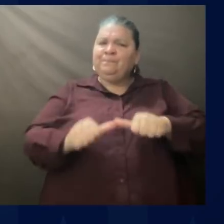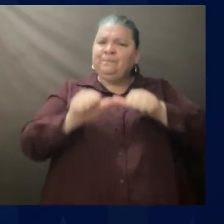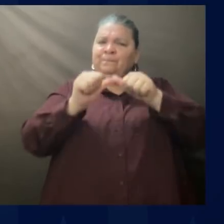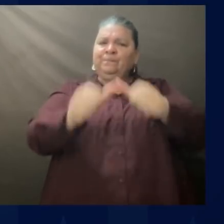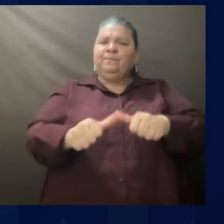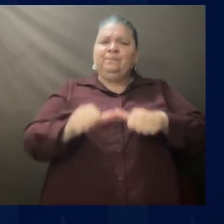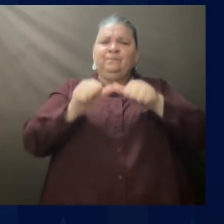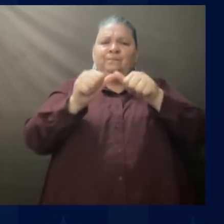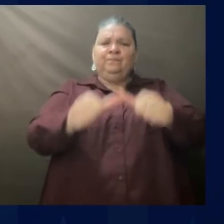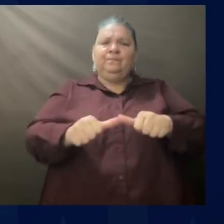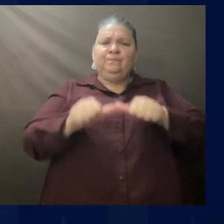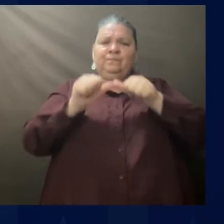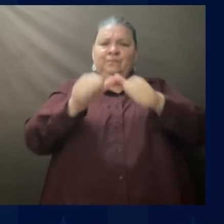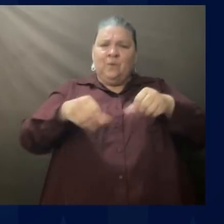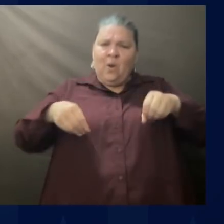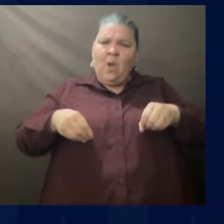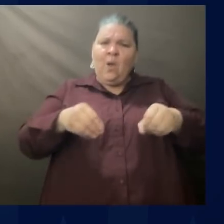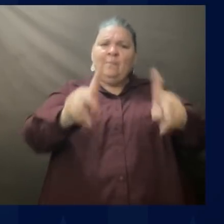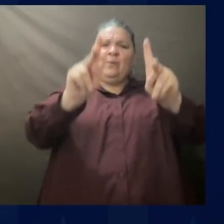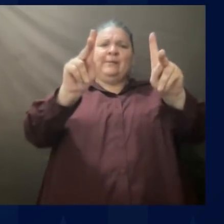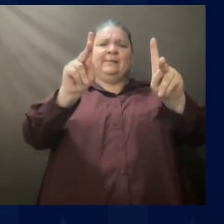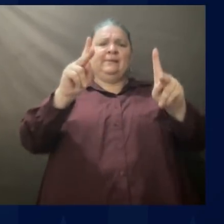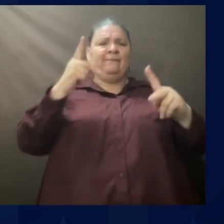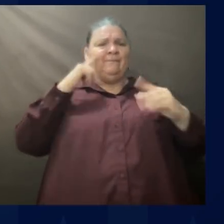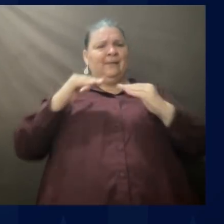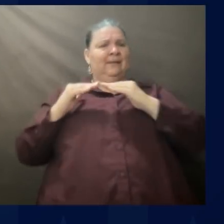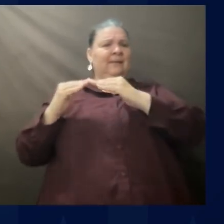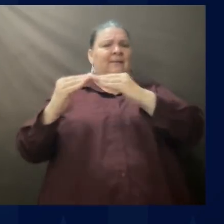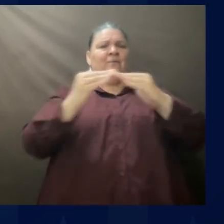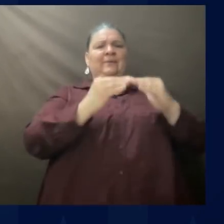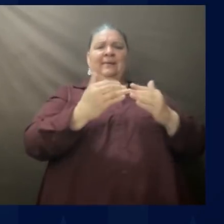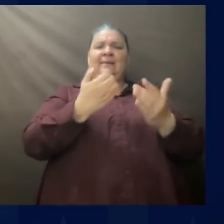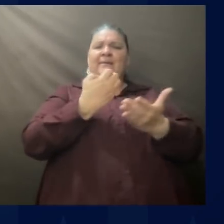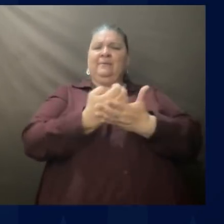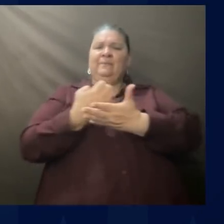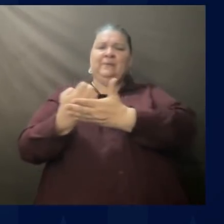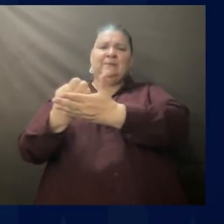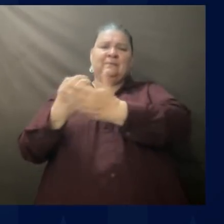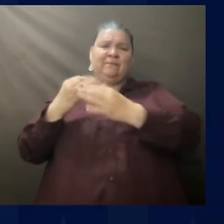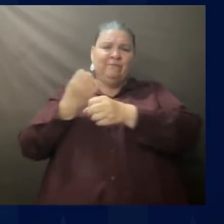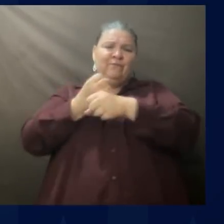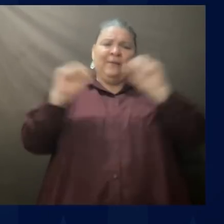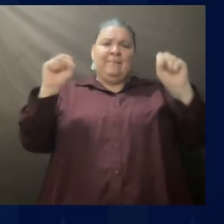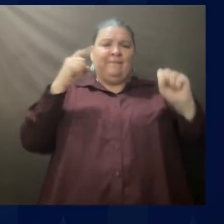Our democracy is how we endure through every challenge, overcome every obstacle we faced through the last